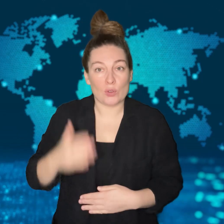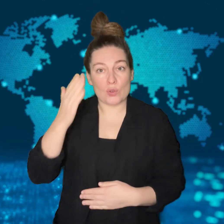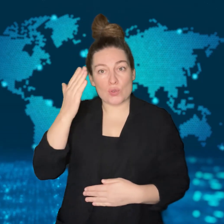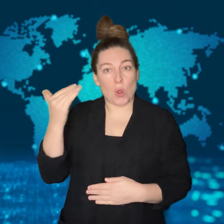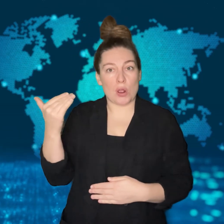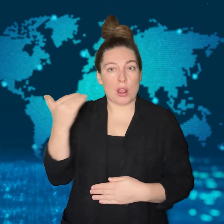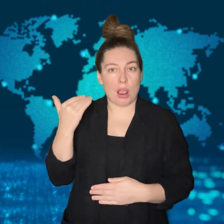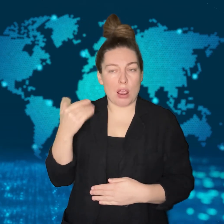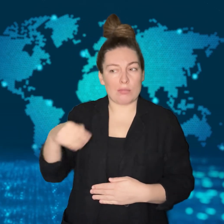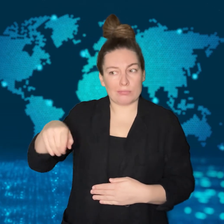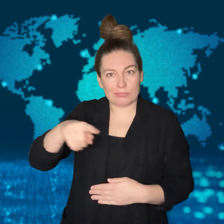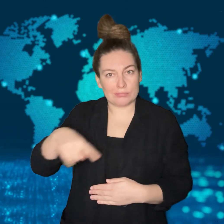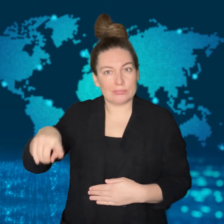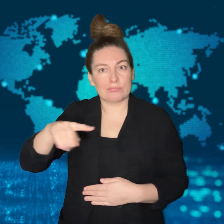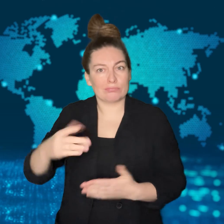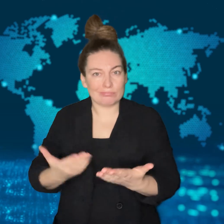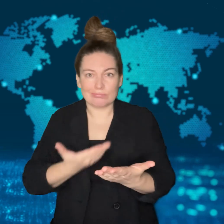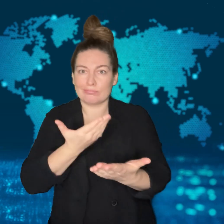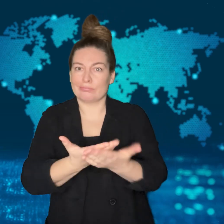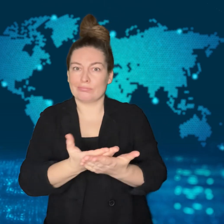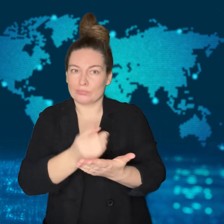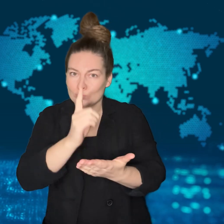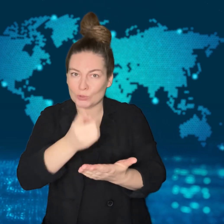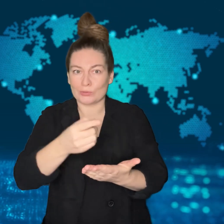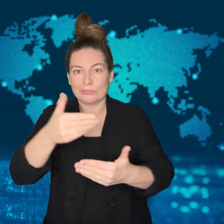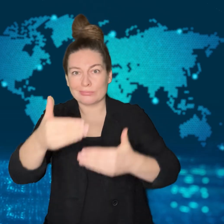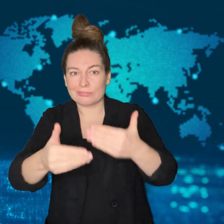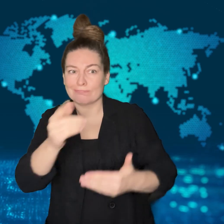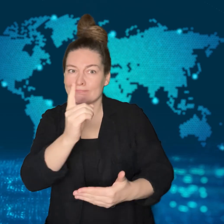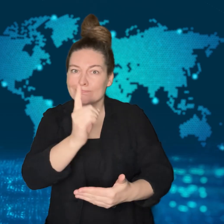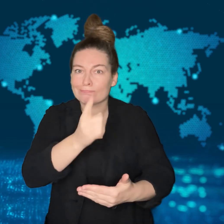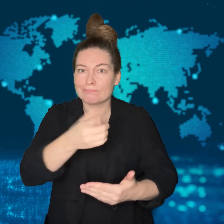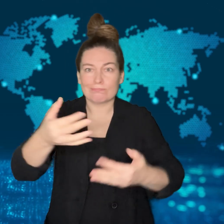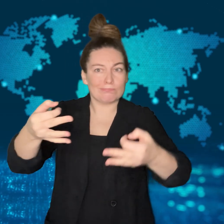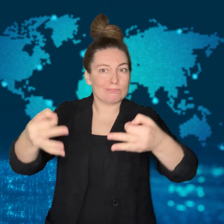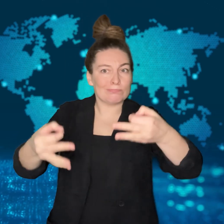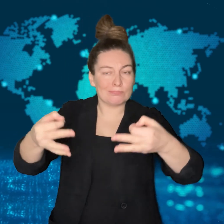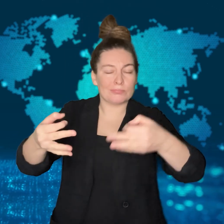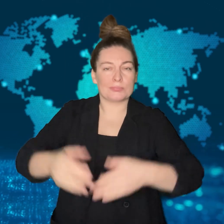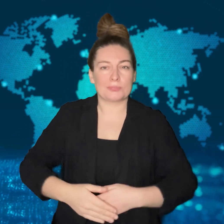Impeachment bid